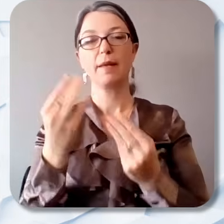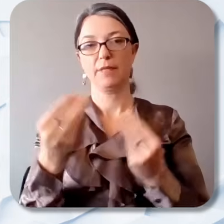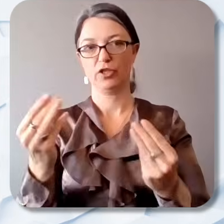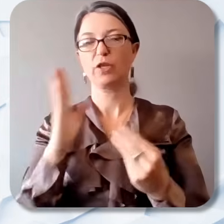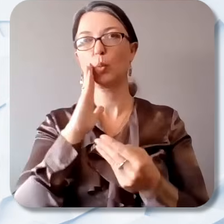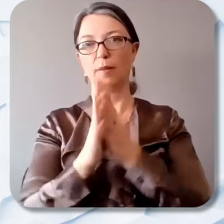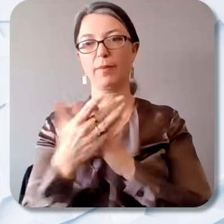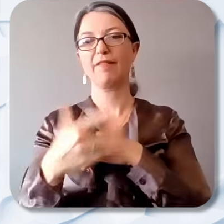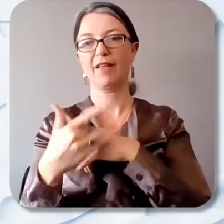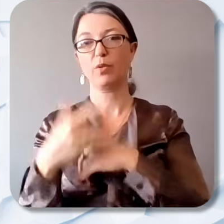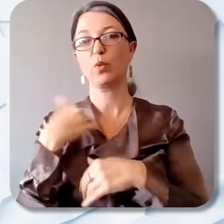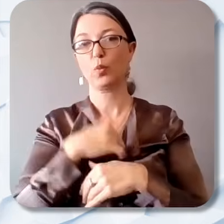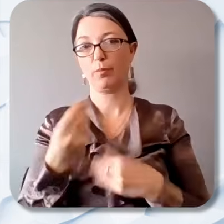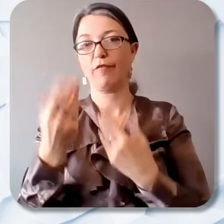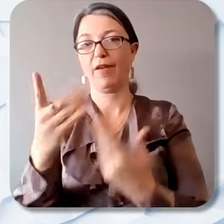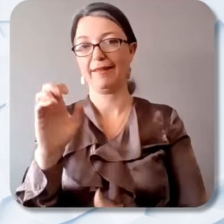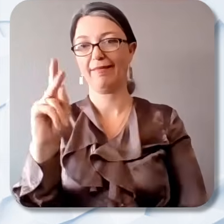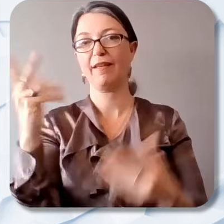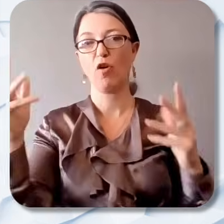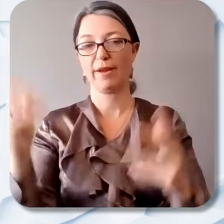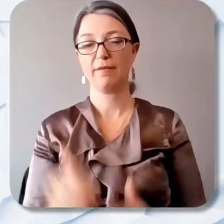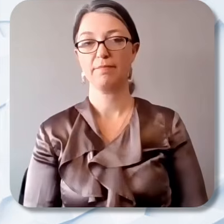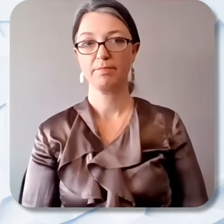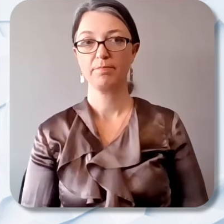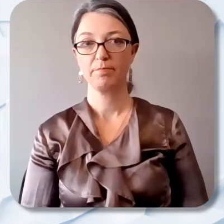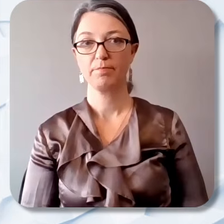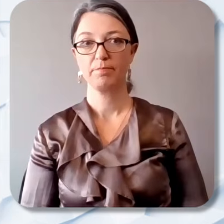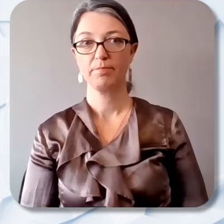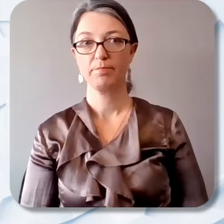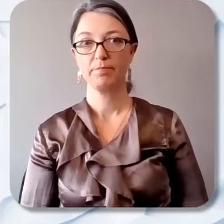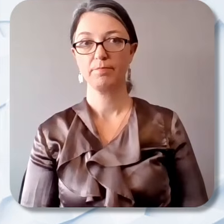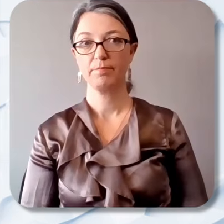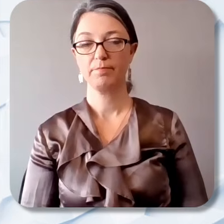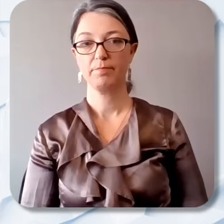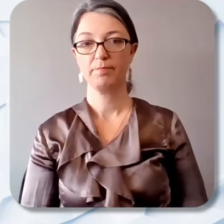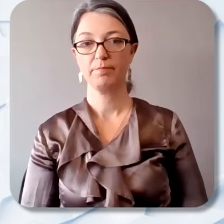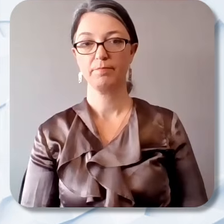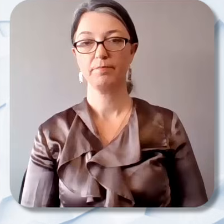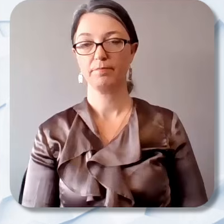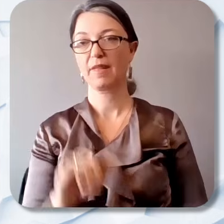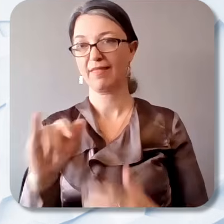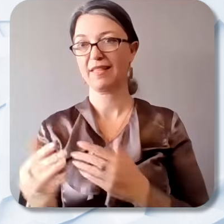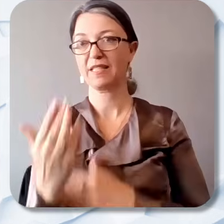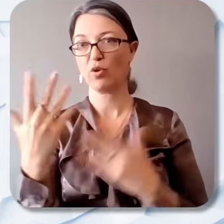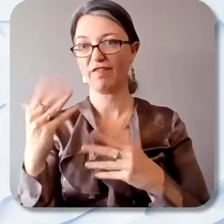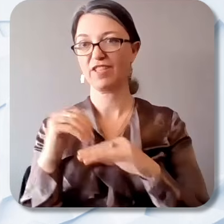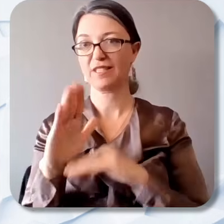We provided that link to the participants this morning, and we will send it out to the